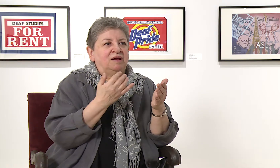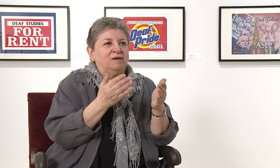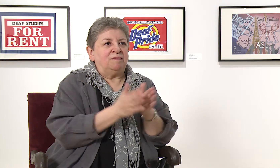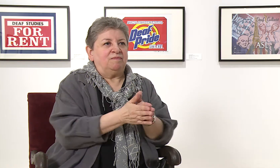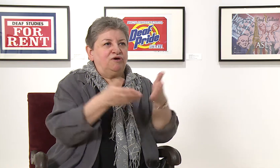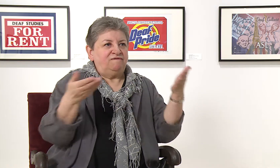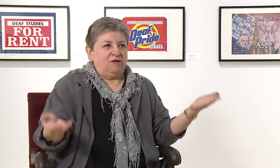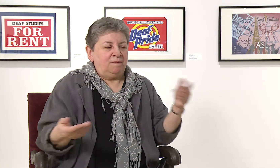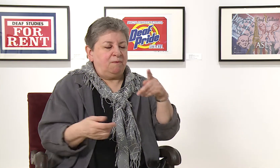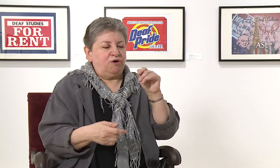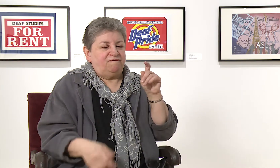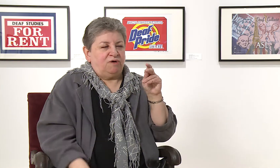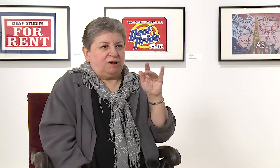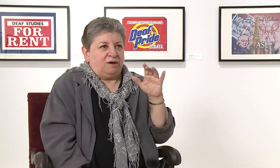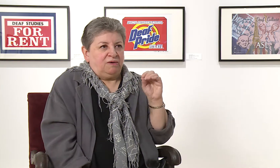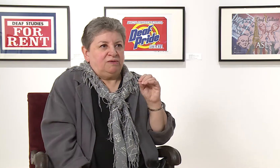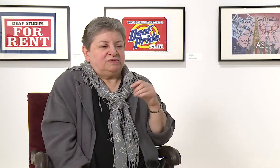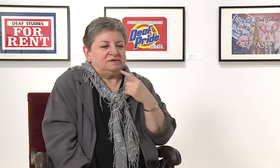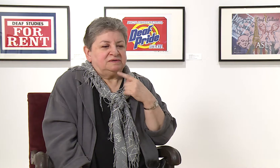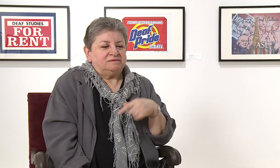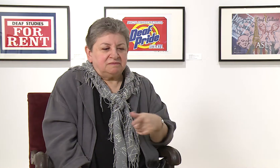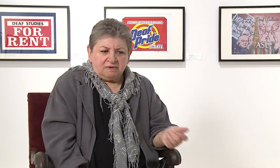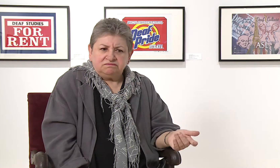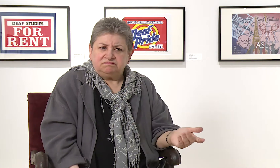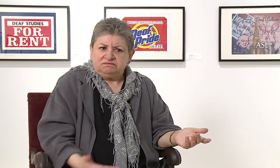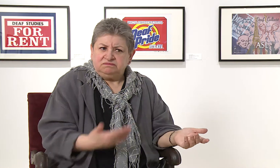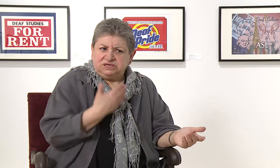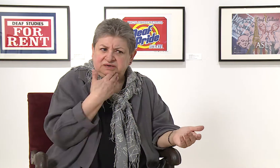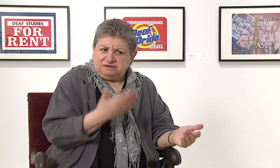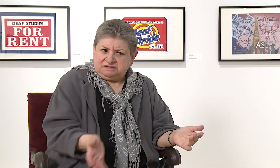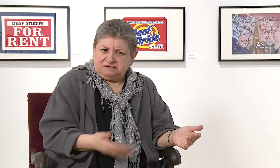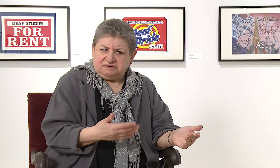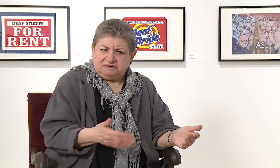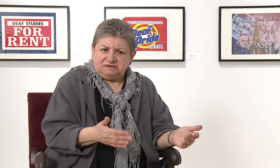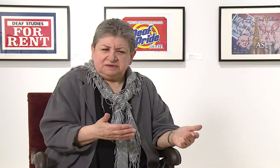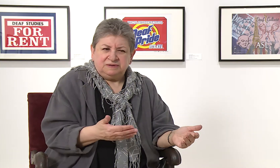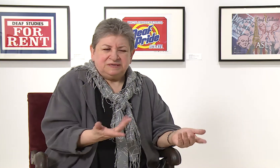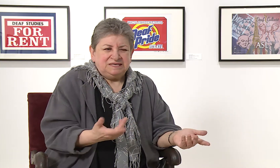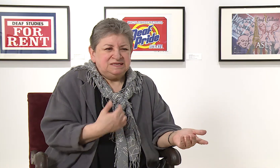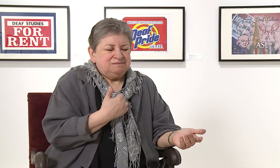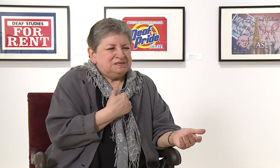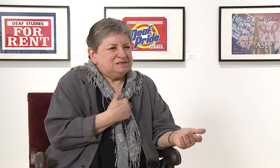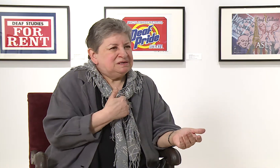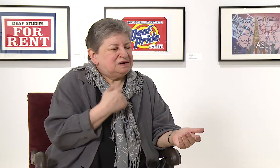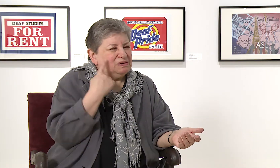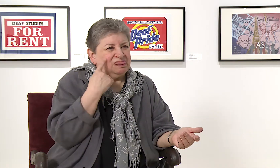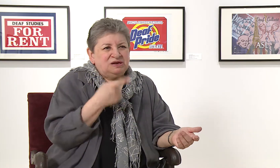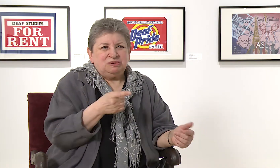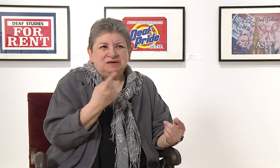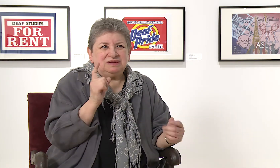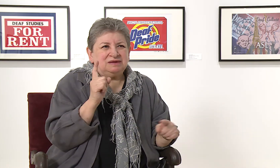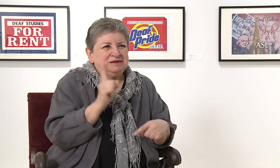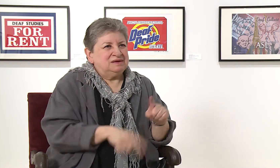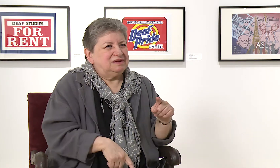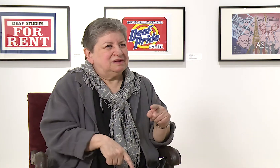I remember a few different episodes of this. One art director saw my portfolio and was impressed with it